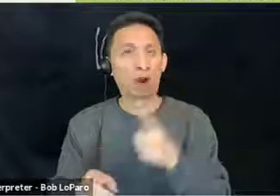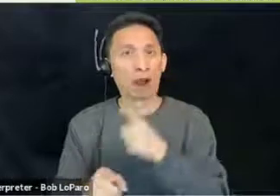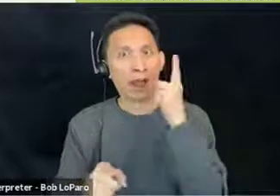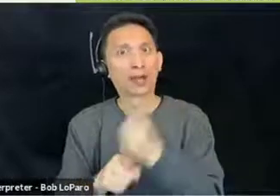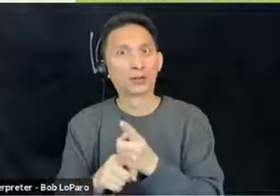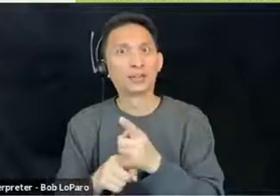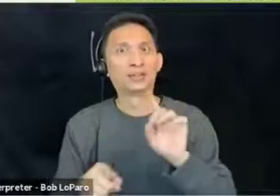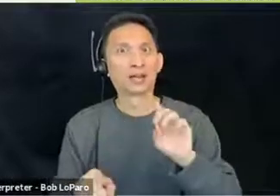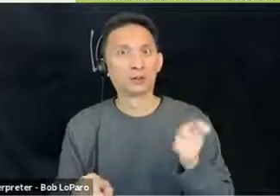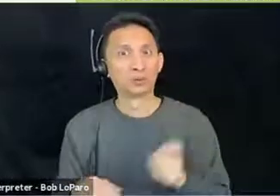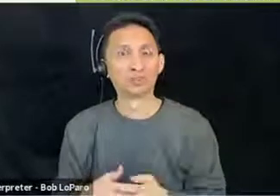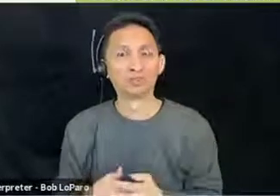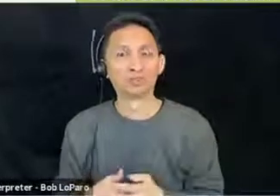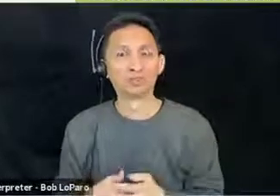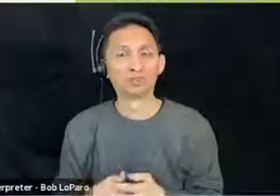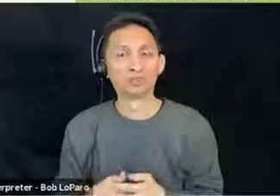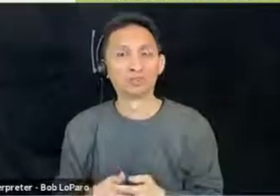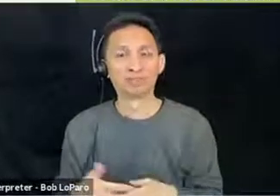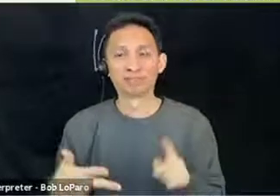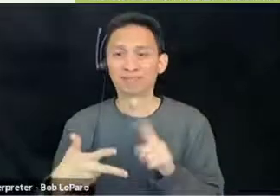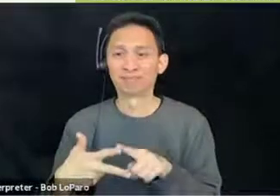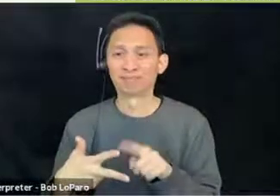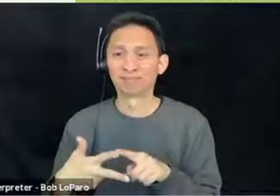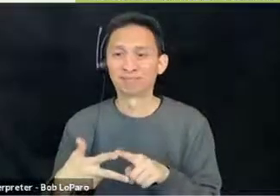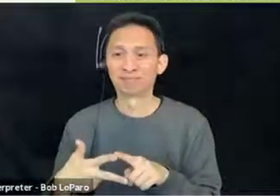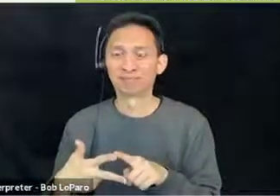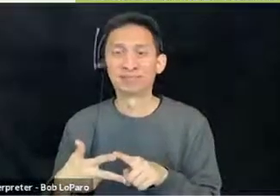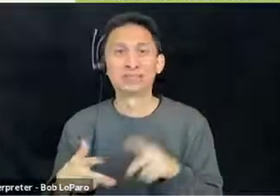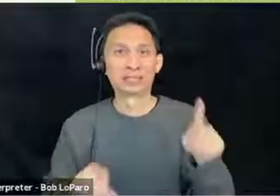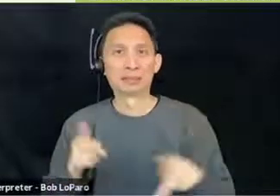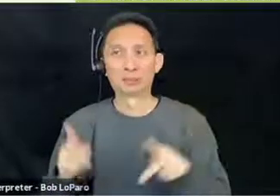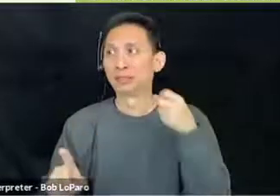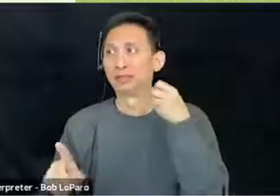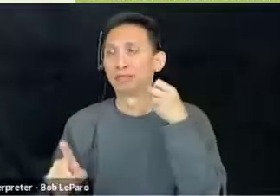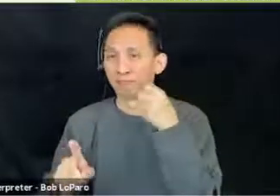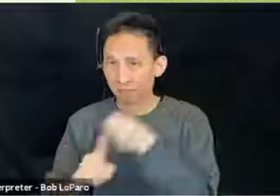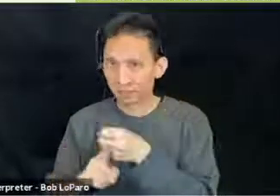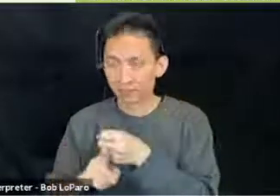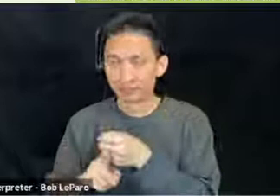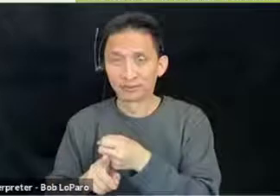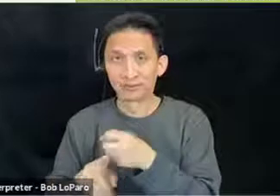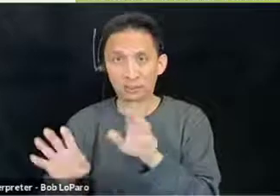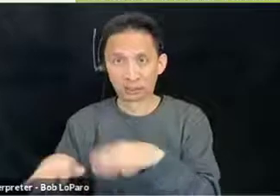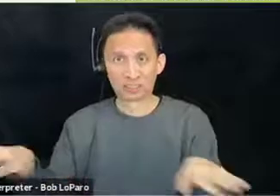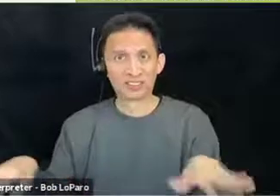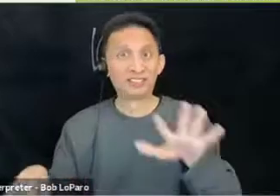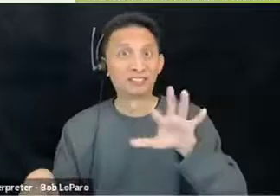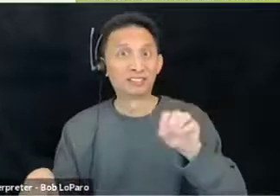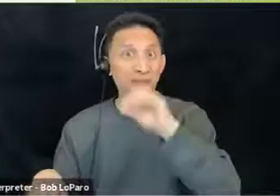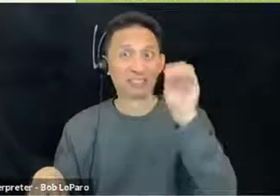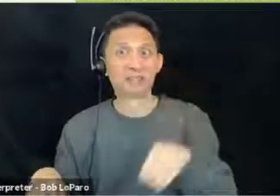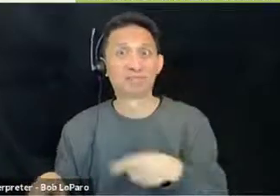50% people affected by rare diseases are children, 50%.